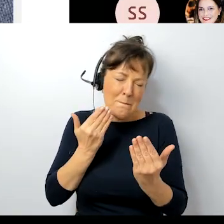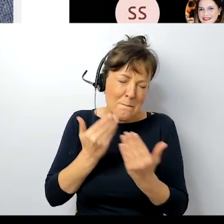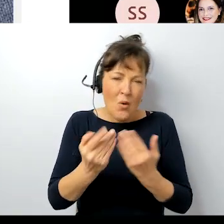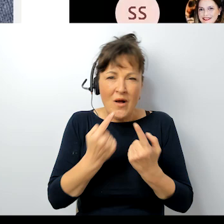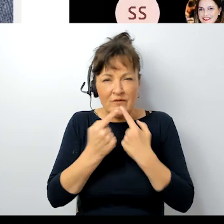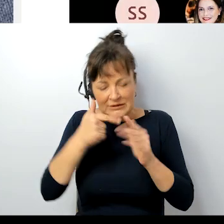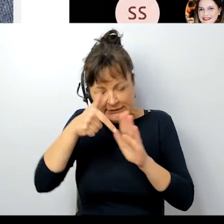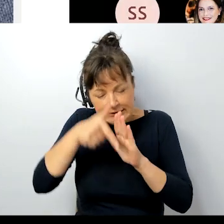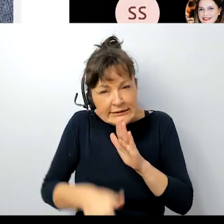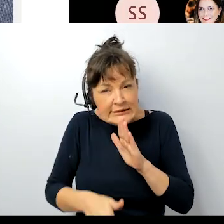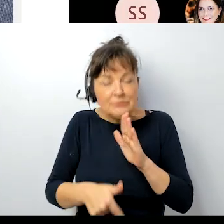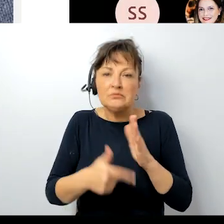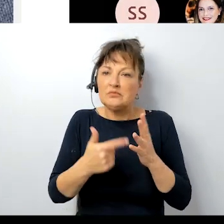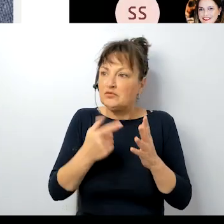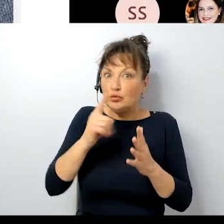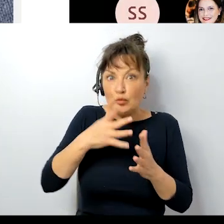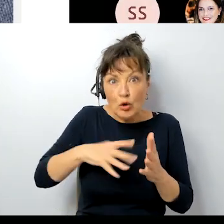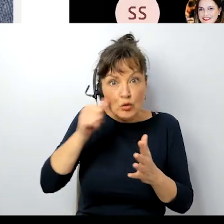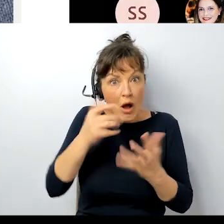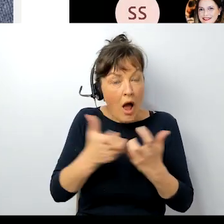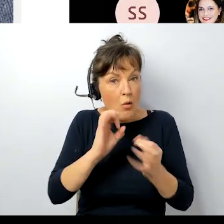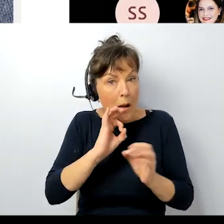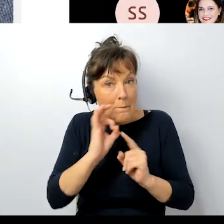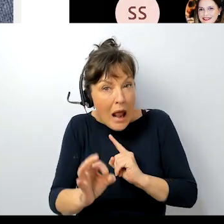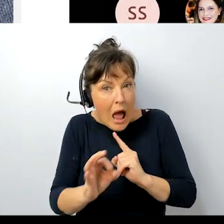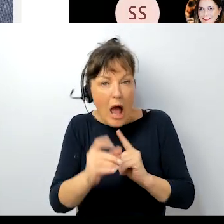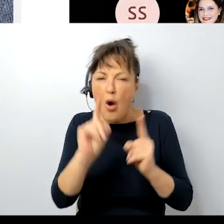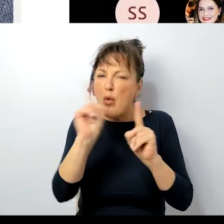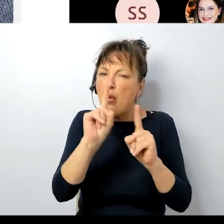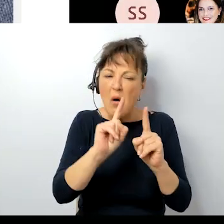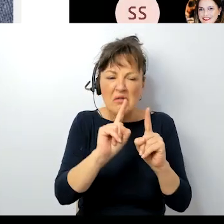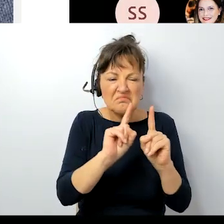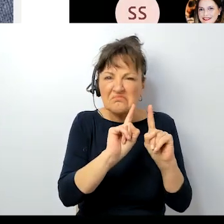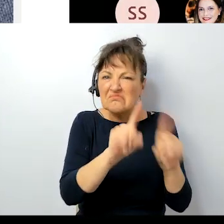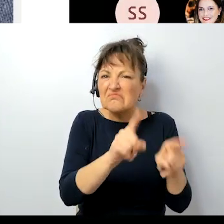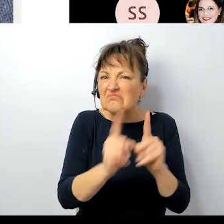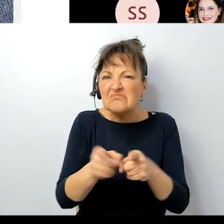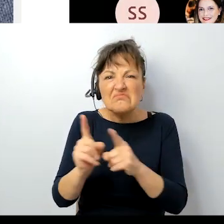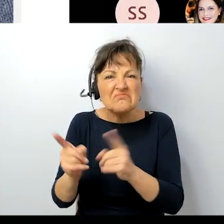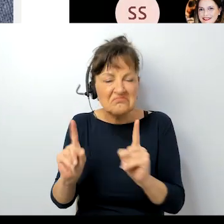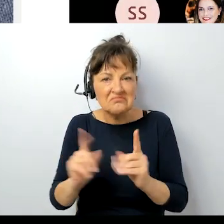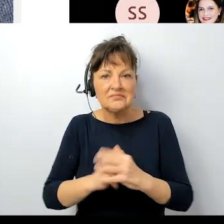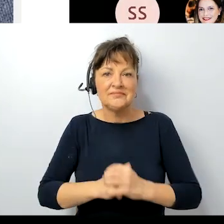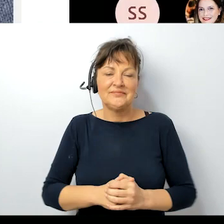more information on where to find more information on the apprenticeship types and how to apply.